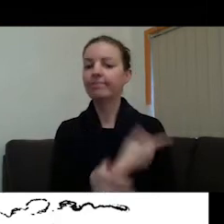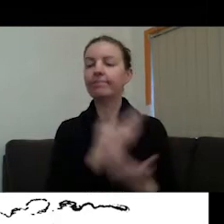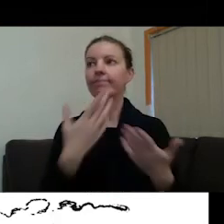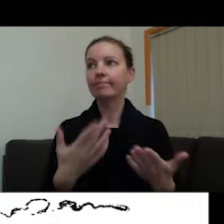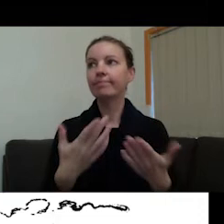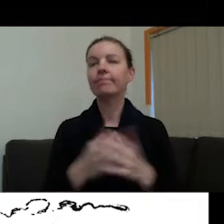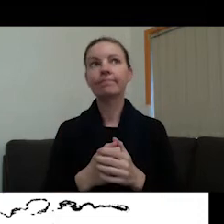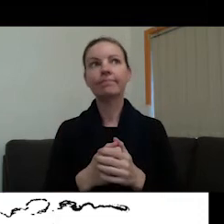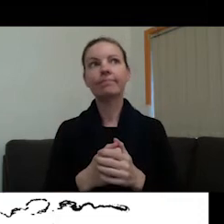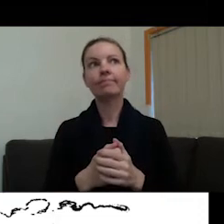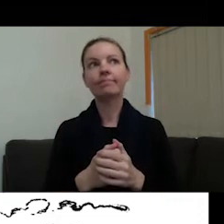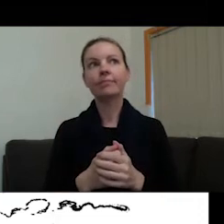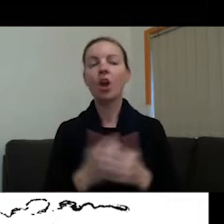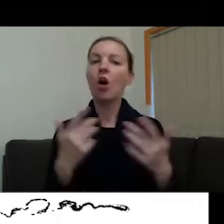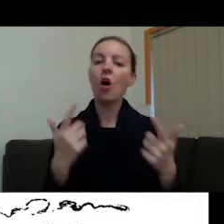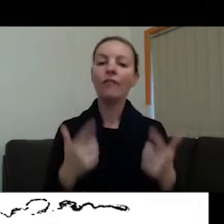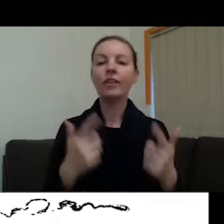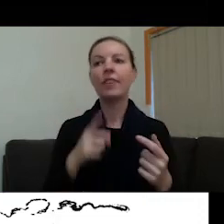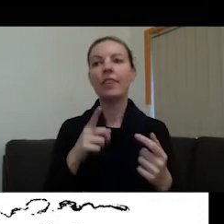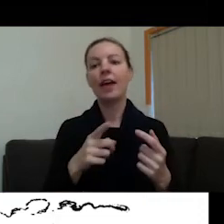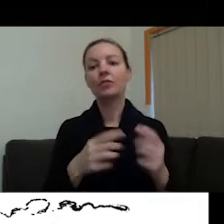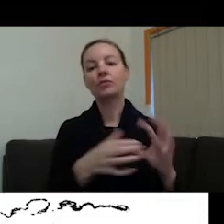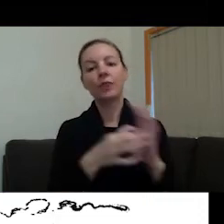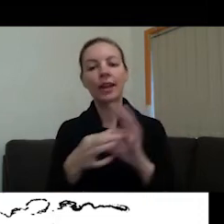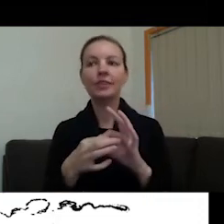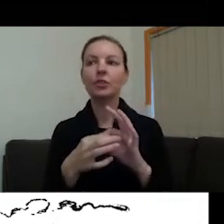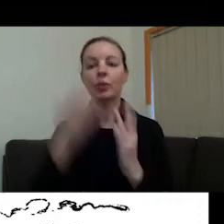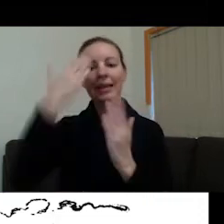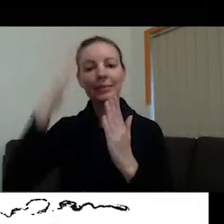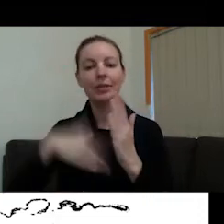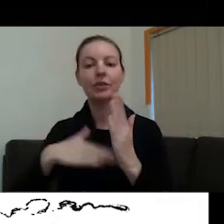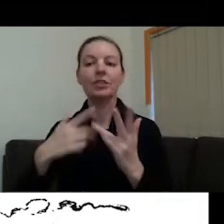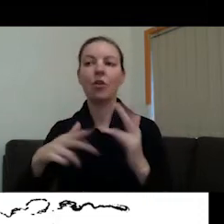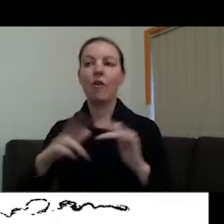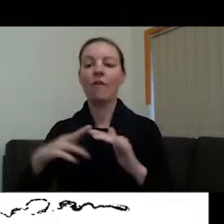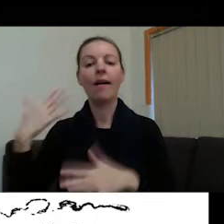rubbing up against or touching on experiences of harm, with that's -